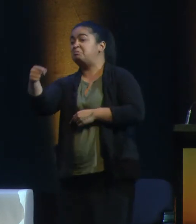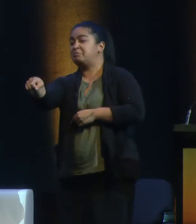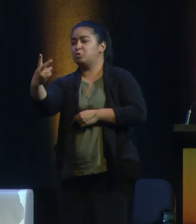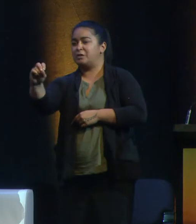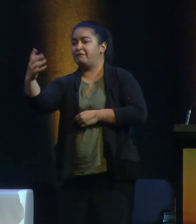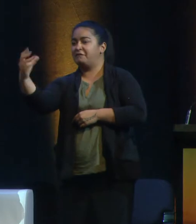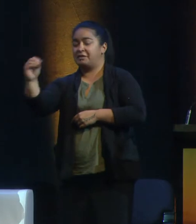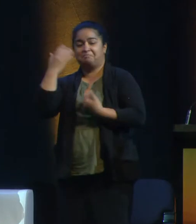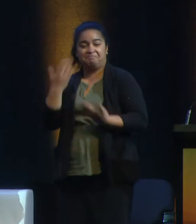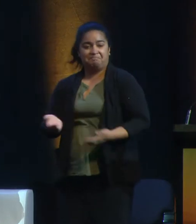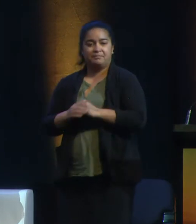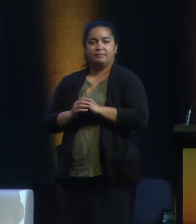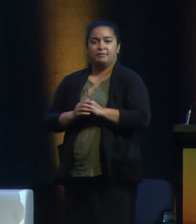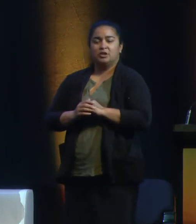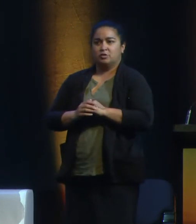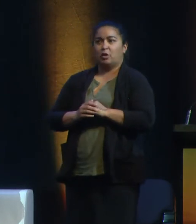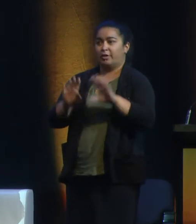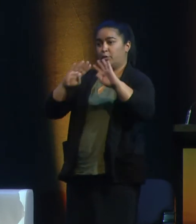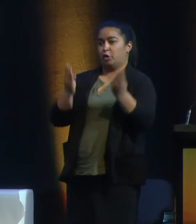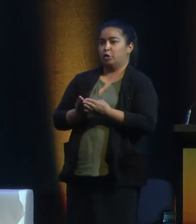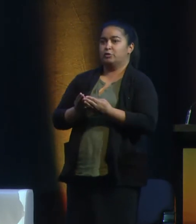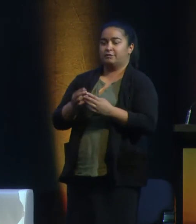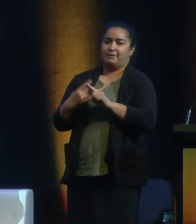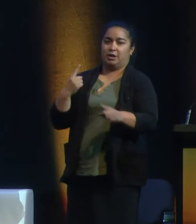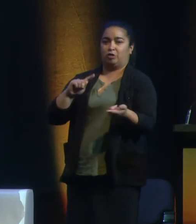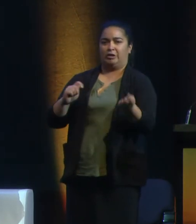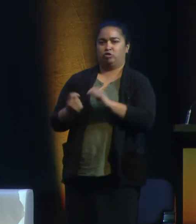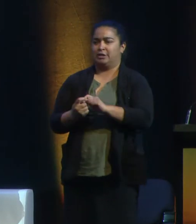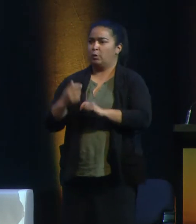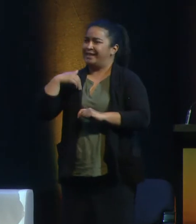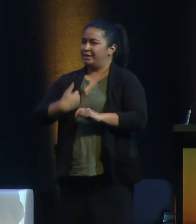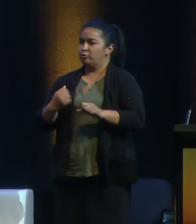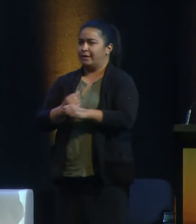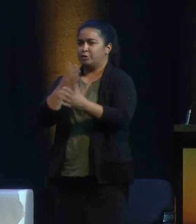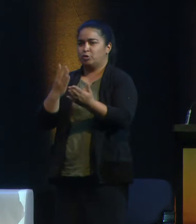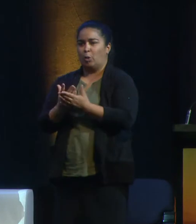but it's a fast and changing world so how can they be flexible and move with those times.